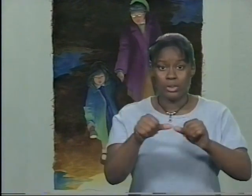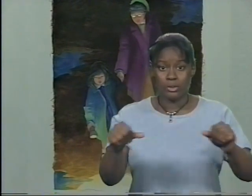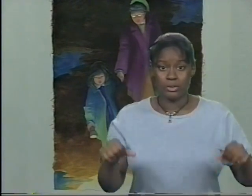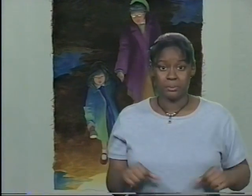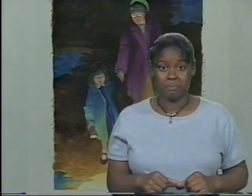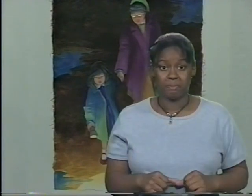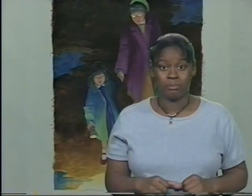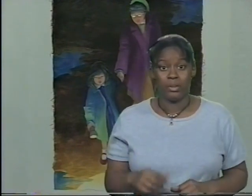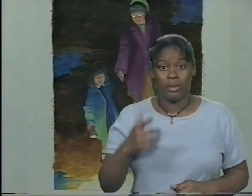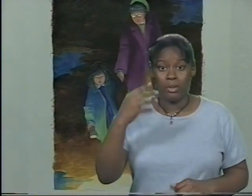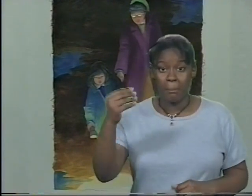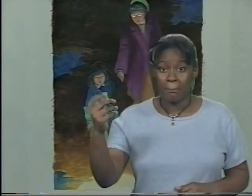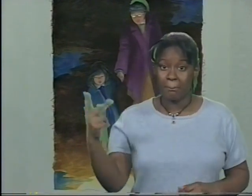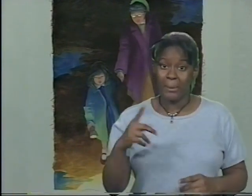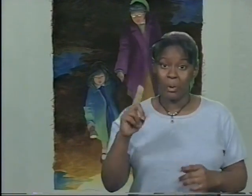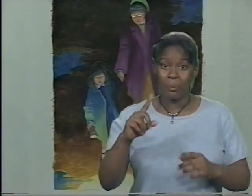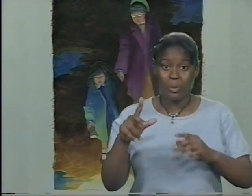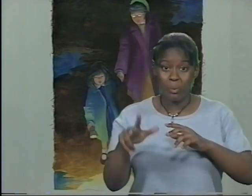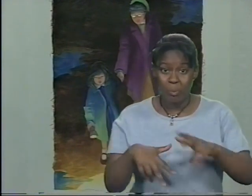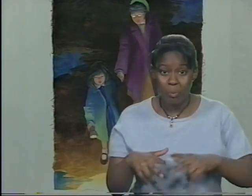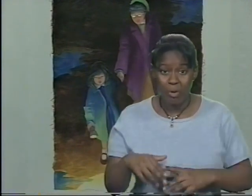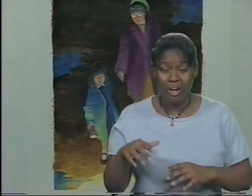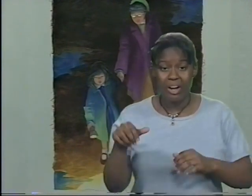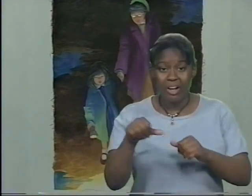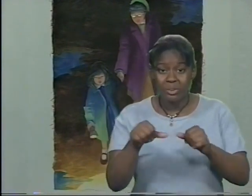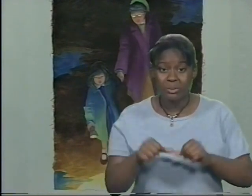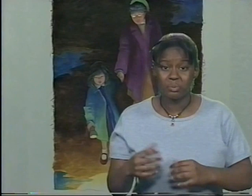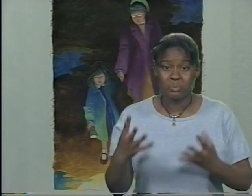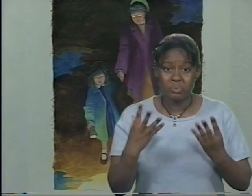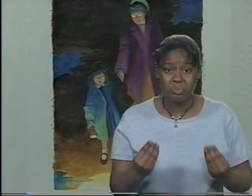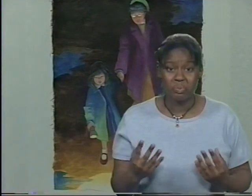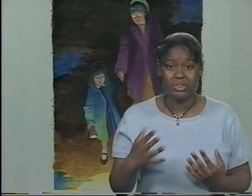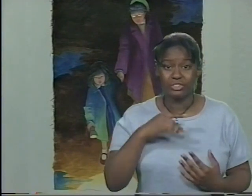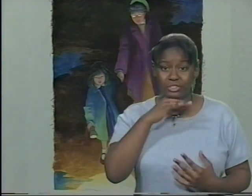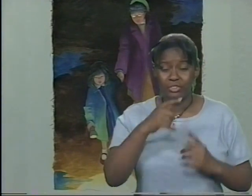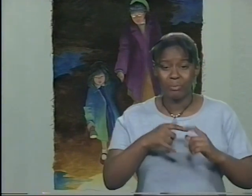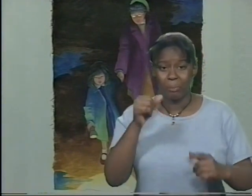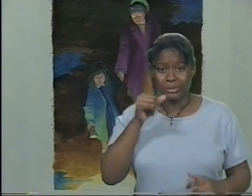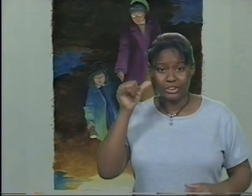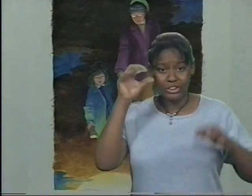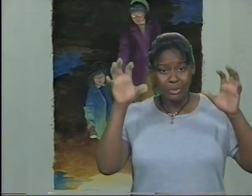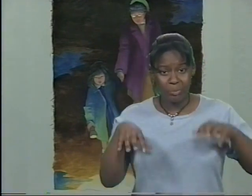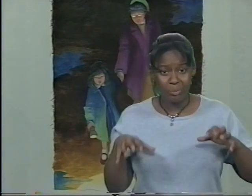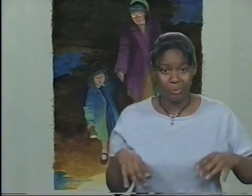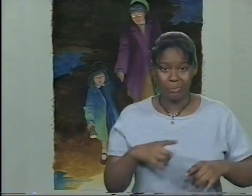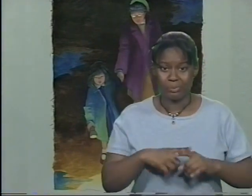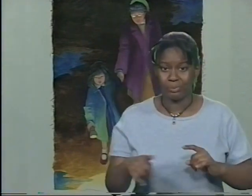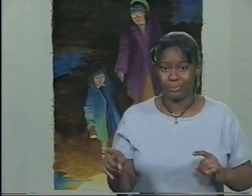flashlight and they walked back along the racetrack, retracing every step they'd taken. The track was muddy and full of puddles the rain